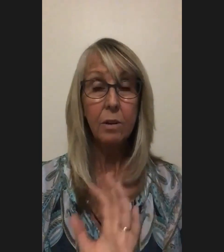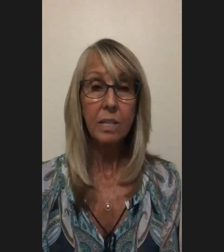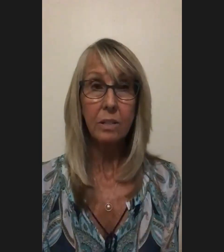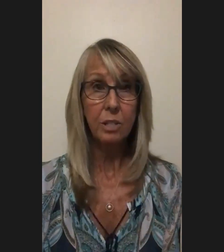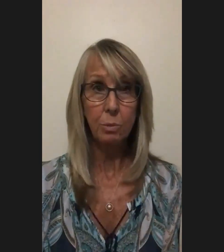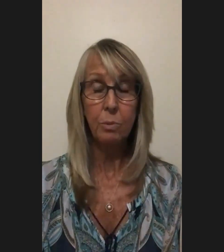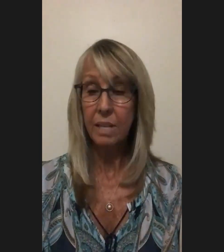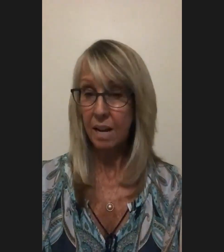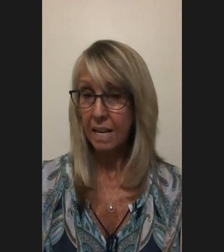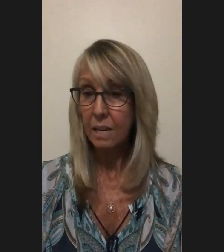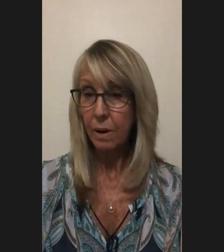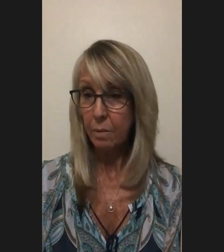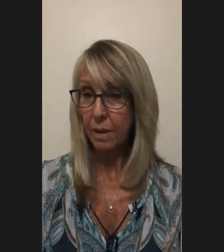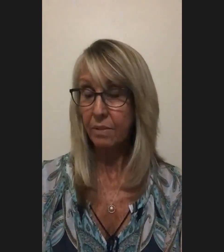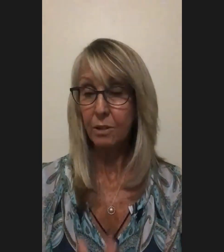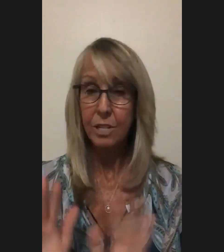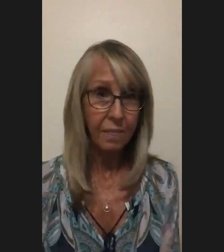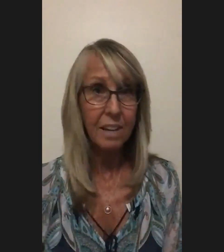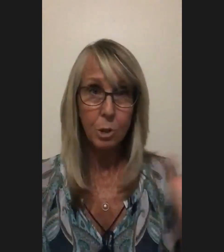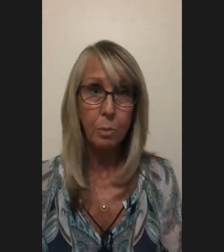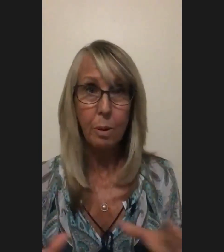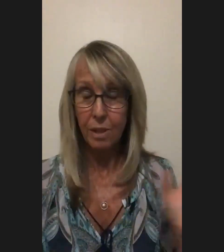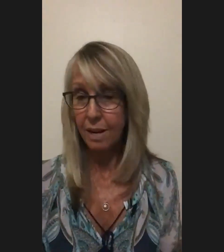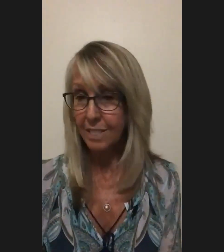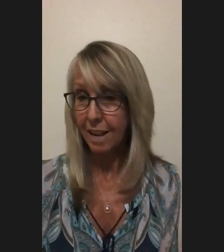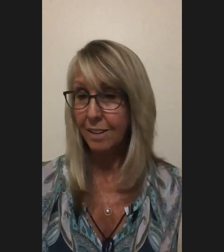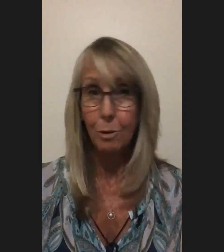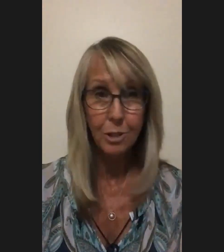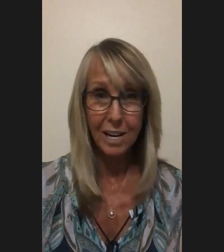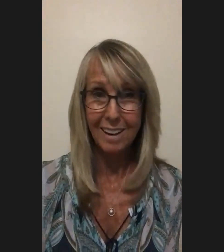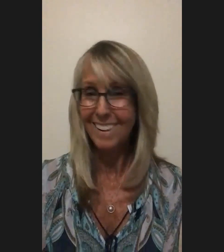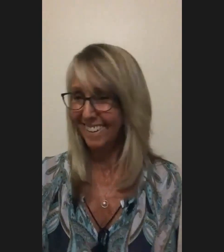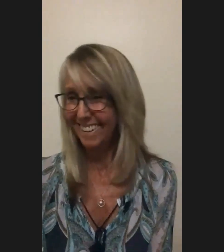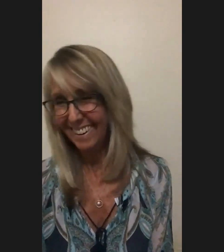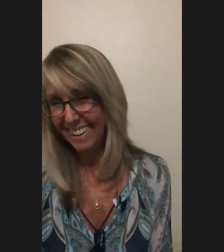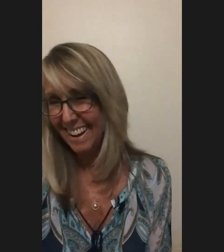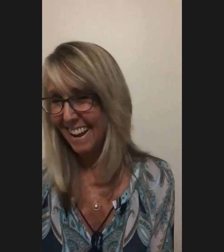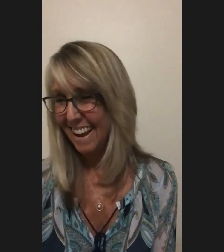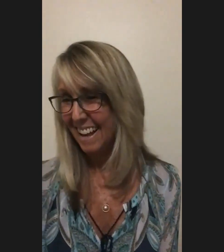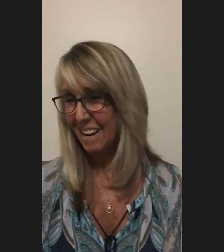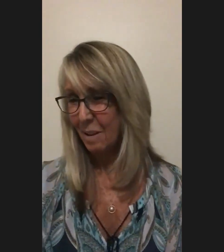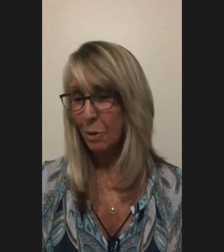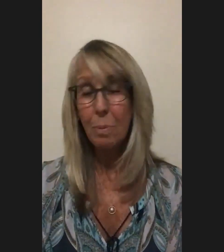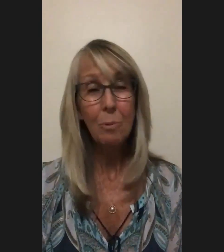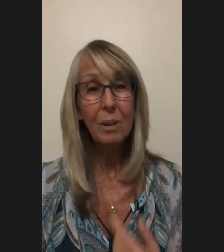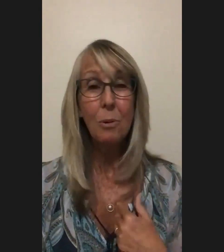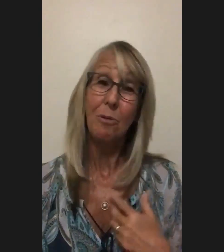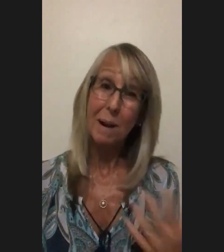and those I just would really highly recommend. If there's nothing else you remember that I've said, go to JAN and would have been really cool if my